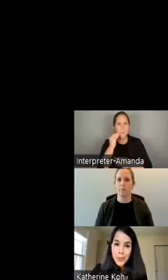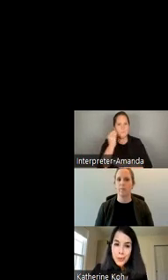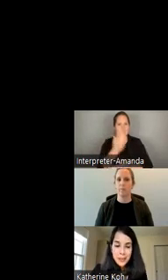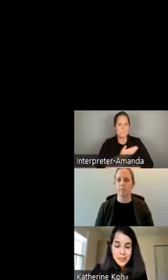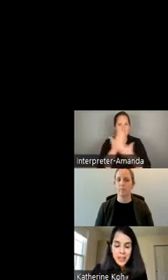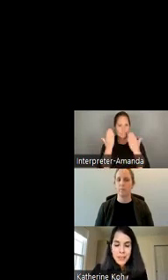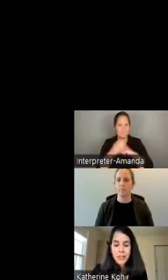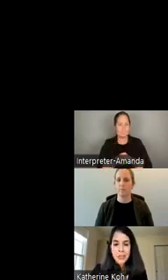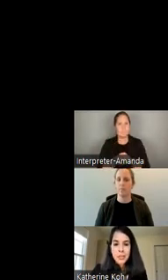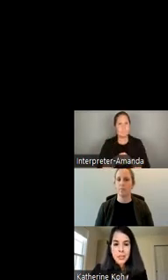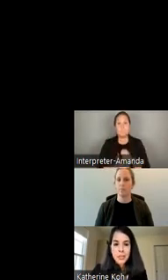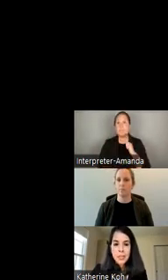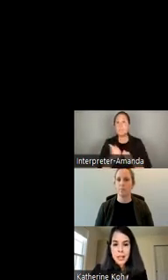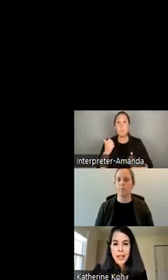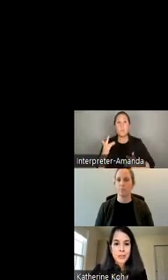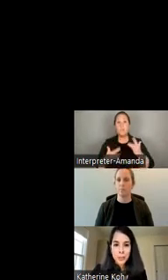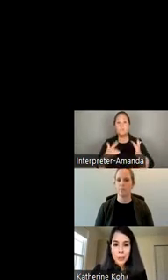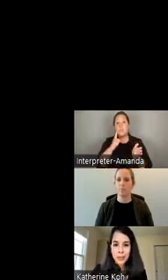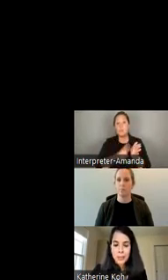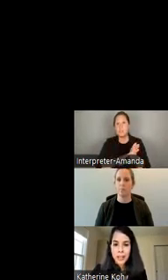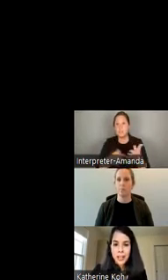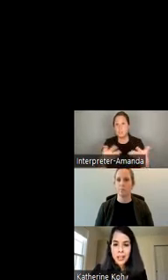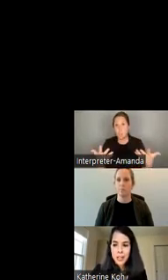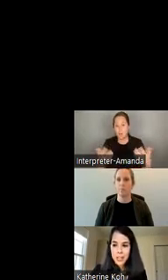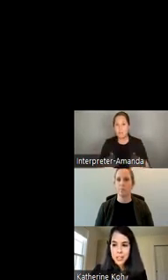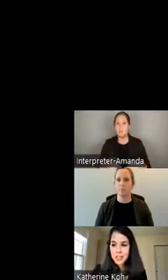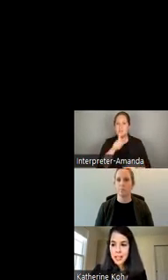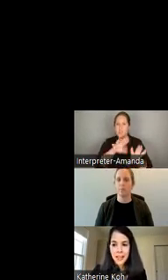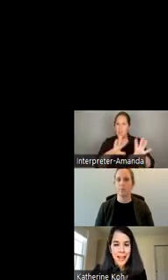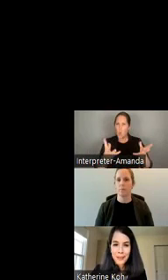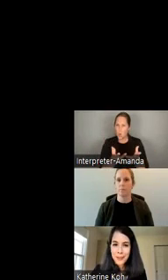is most exciting about this research is that it has real world implications just like Kathryn